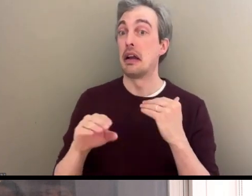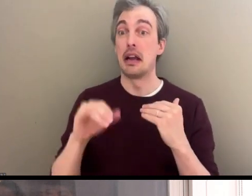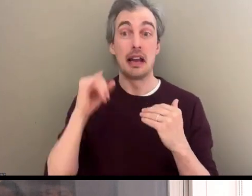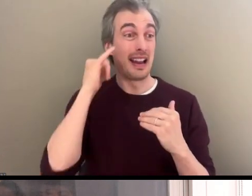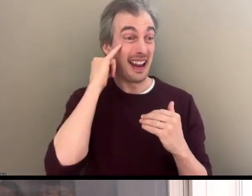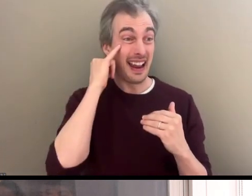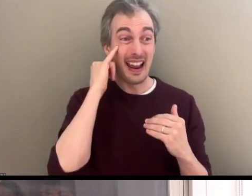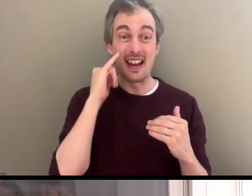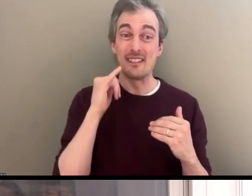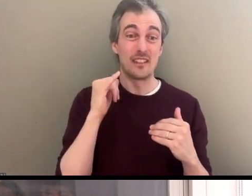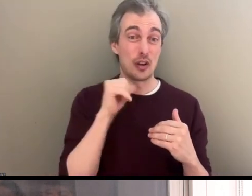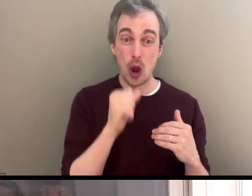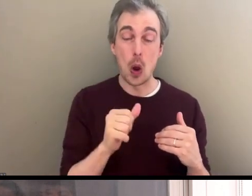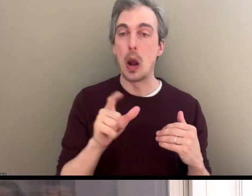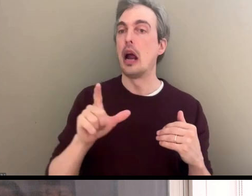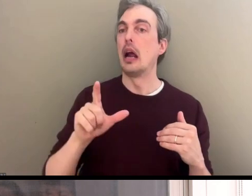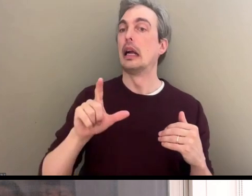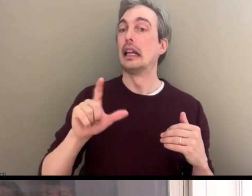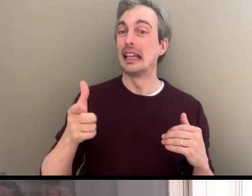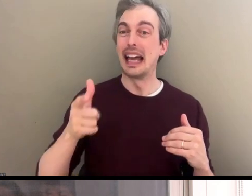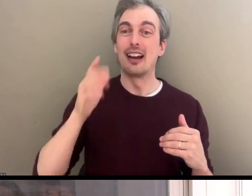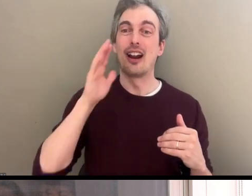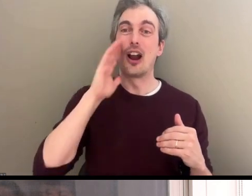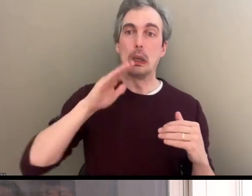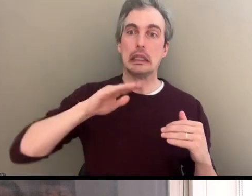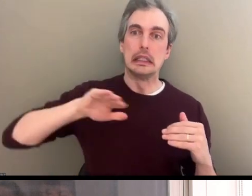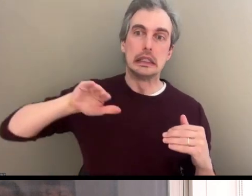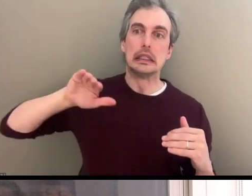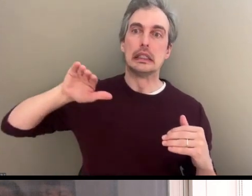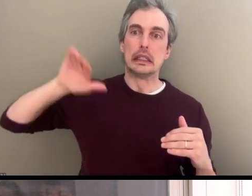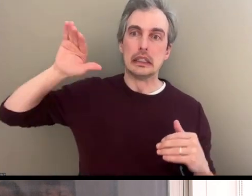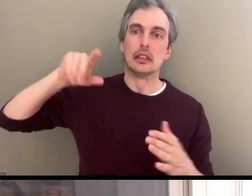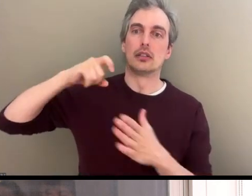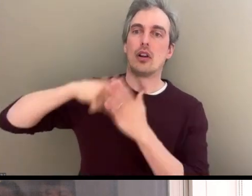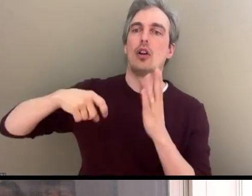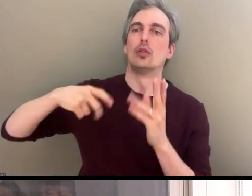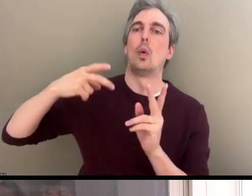accessibility defects and is quite costly when you consider post-production.